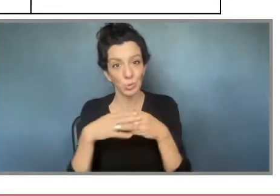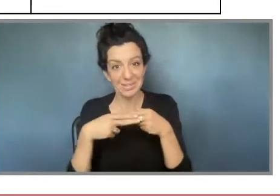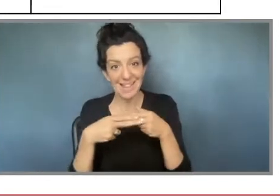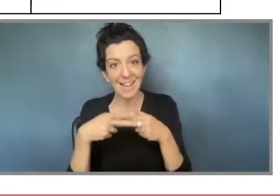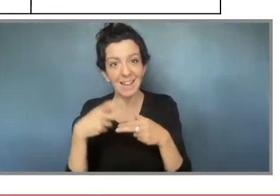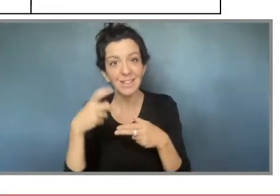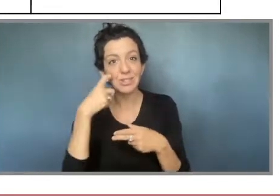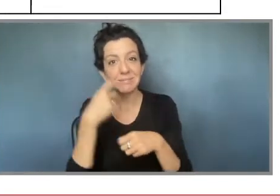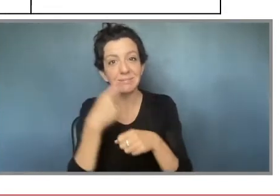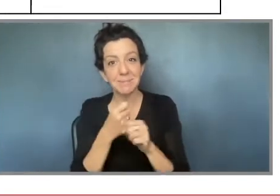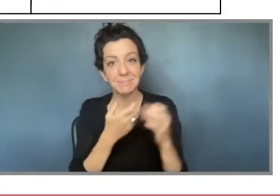Studio: implemented for this.